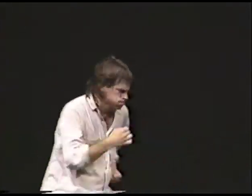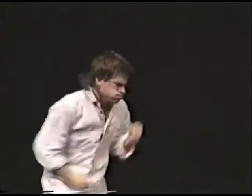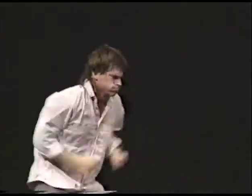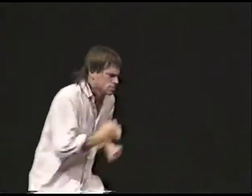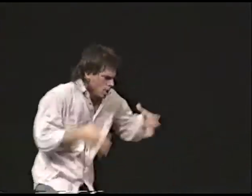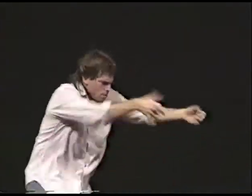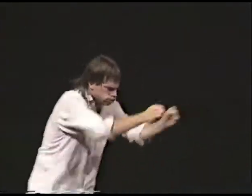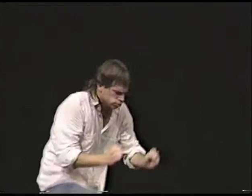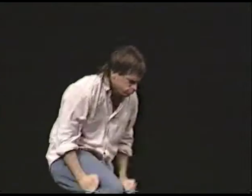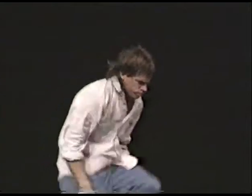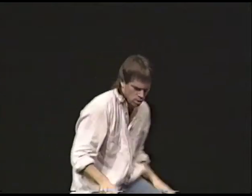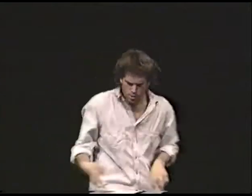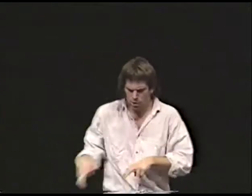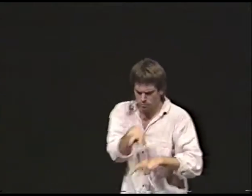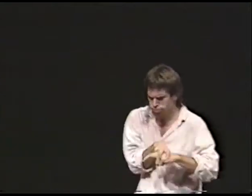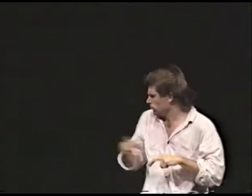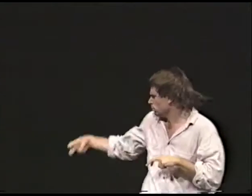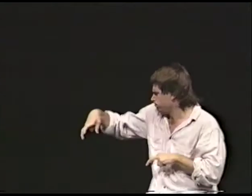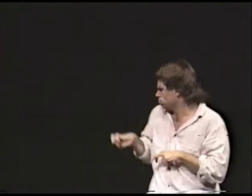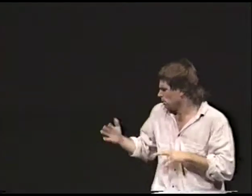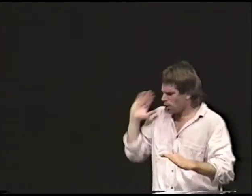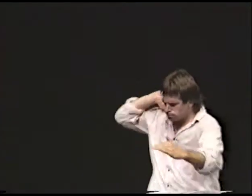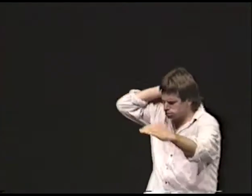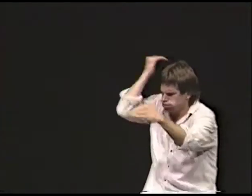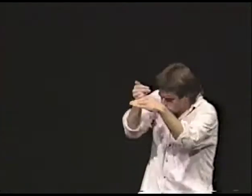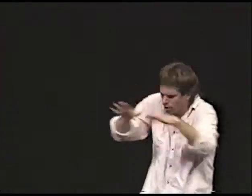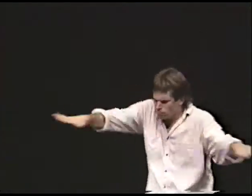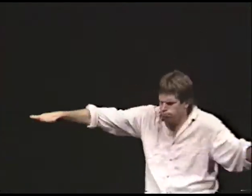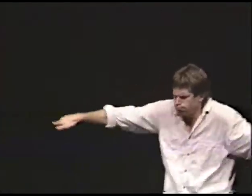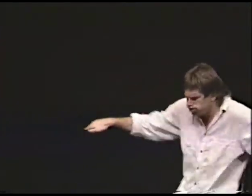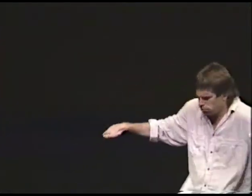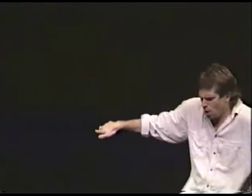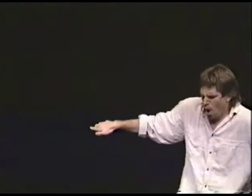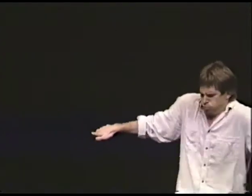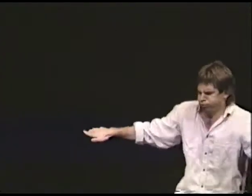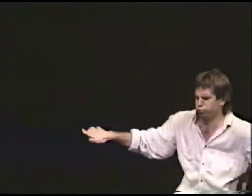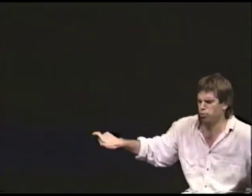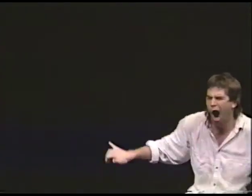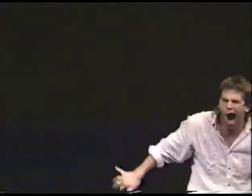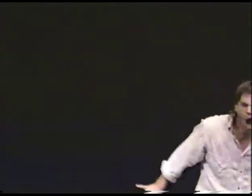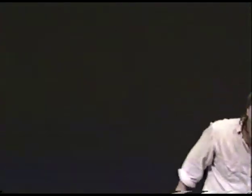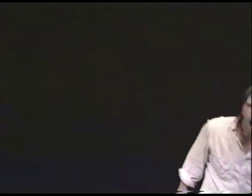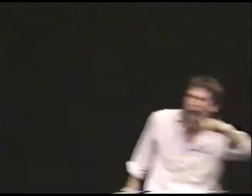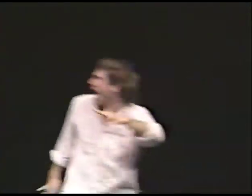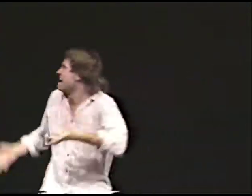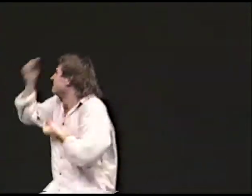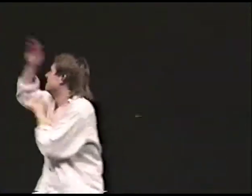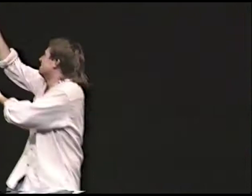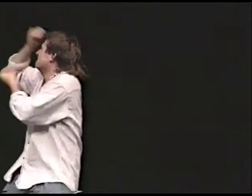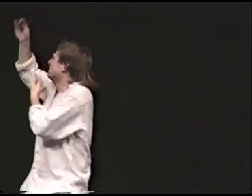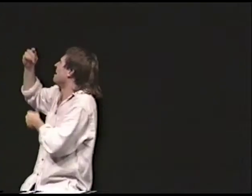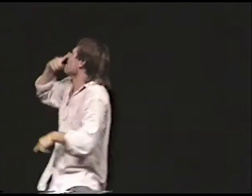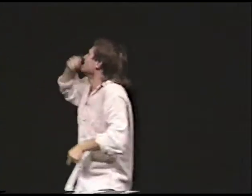Airplanes getting into ready. Pilot, co-pilot into the cockpit. [MAKES WIND NOISE WITH MOUTH]